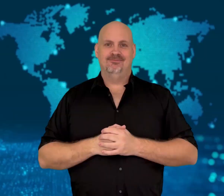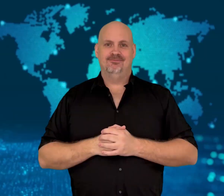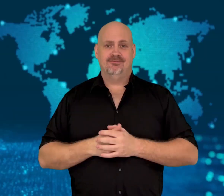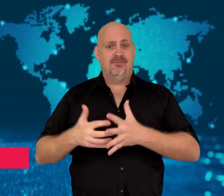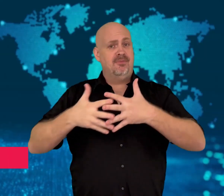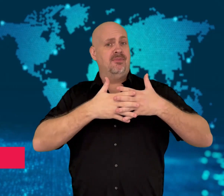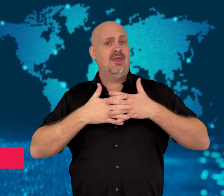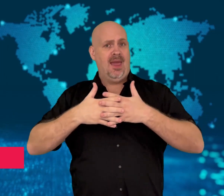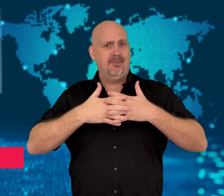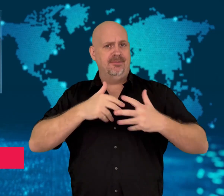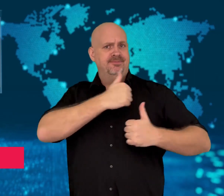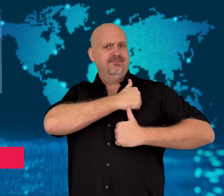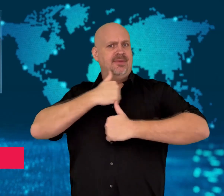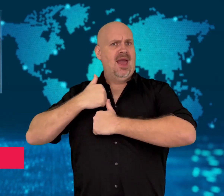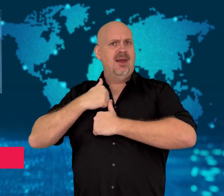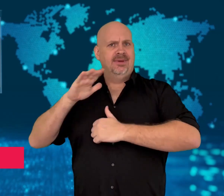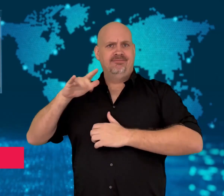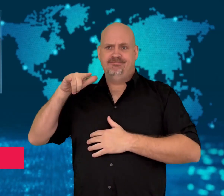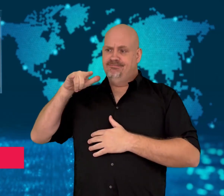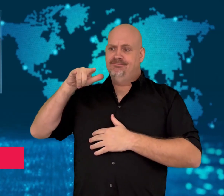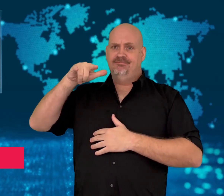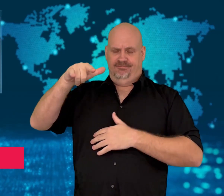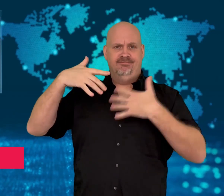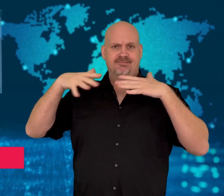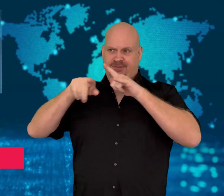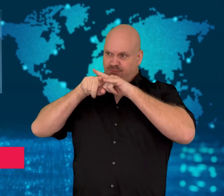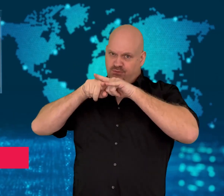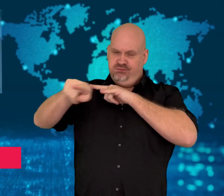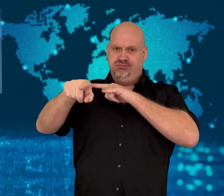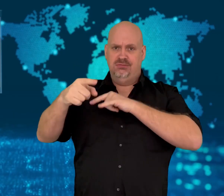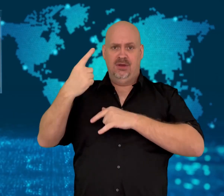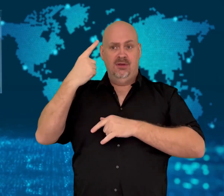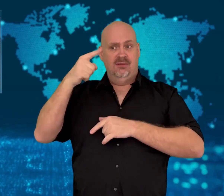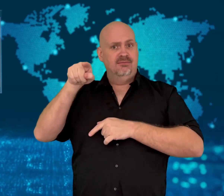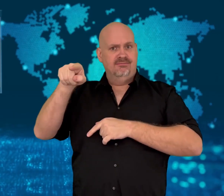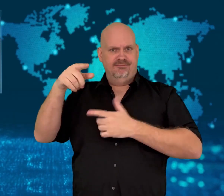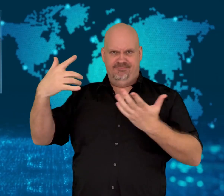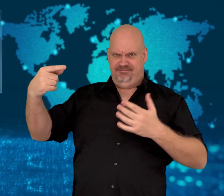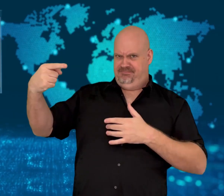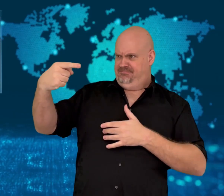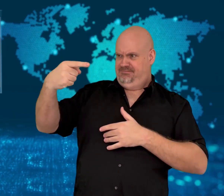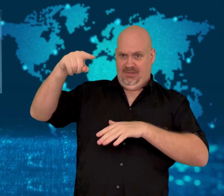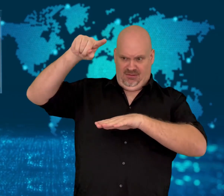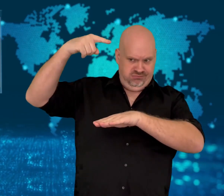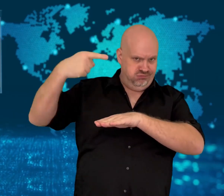[GAVIN]: The United States (US) military shot down an unidentified object